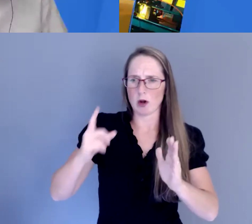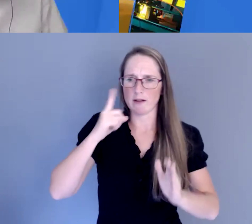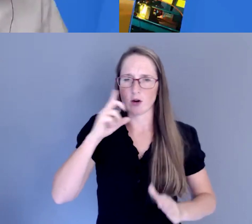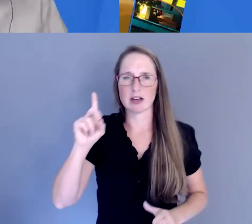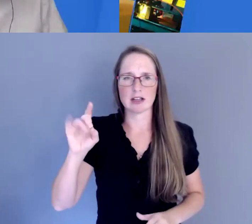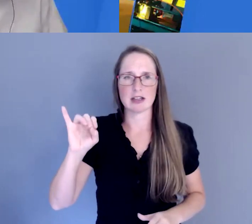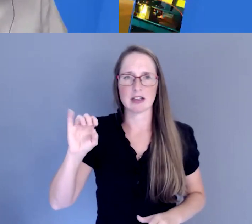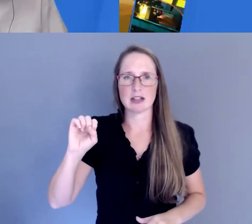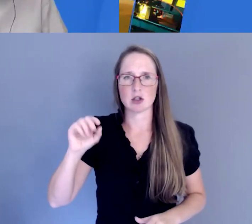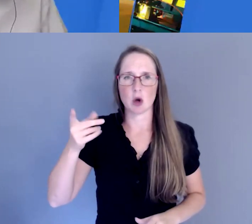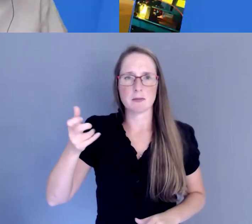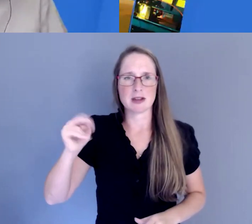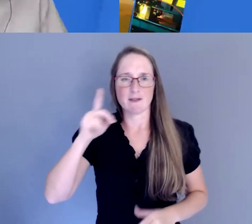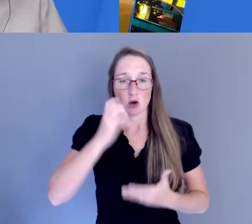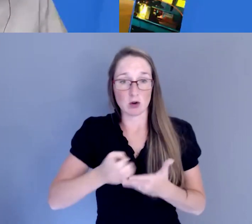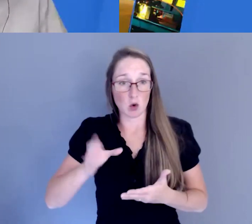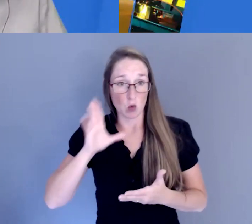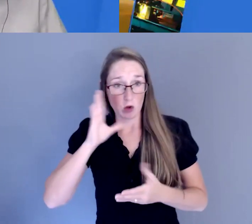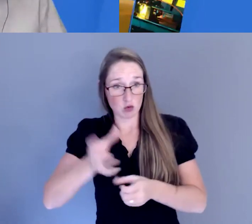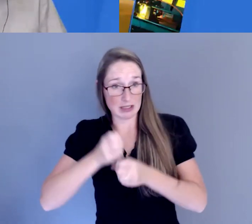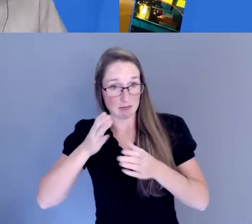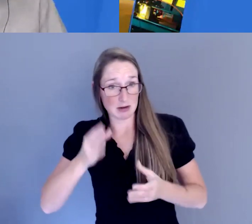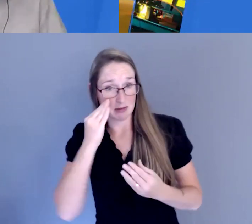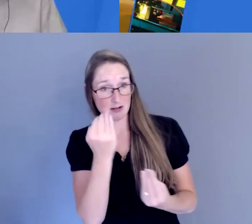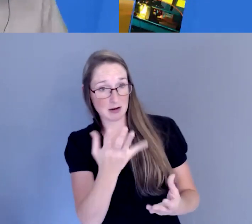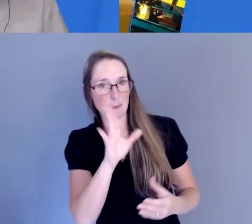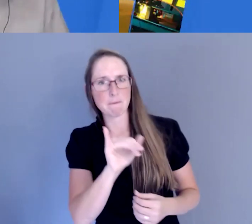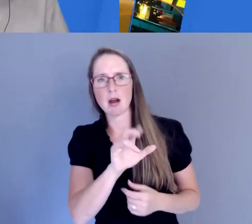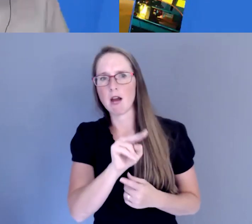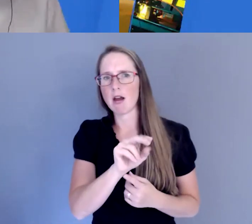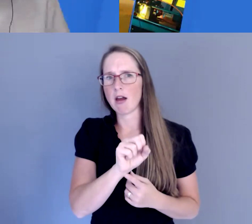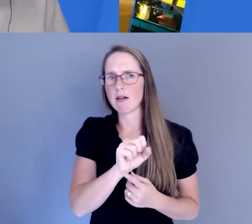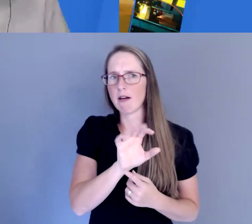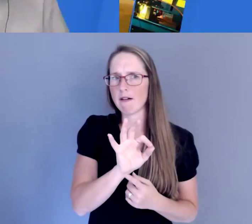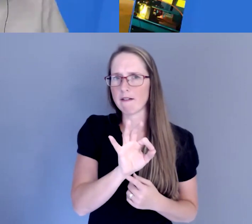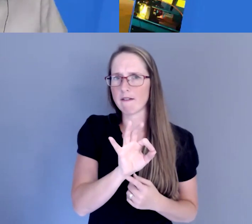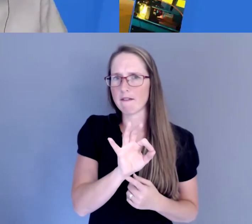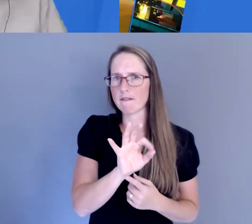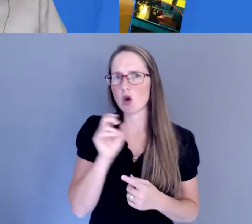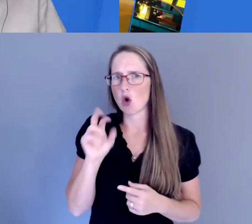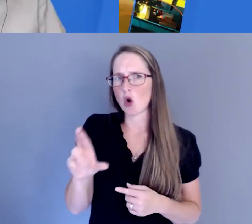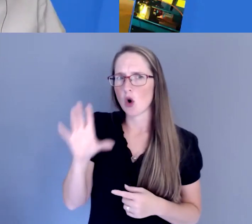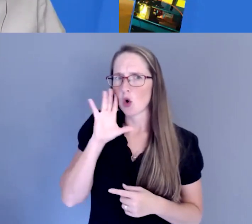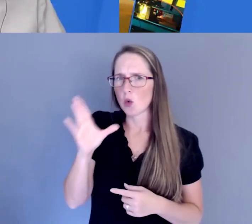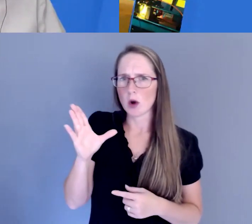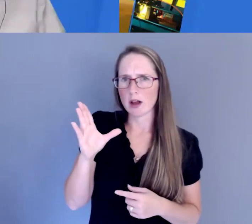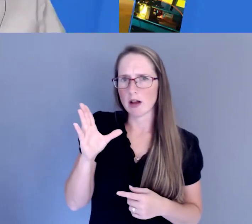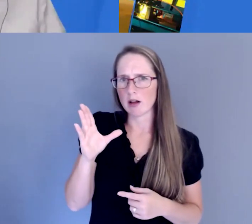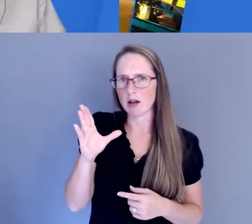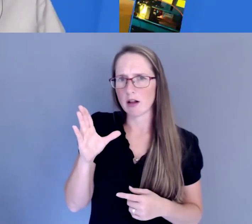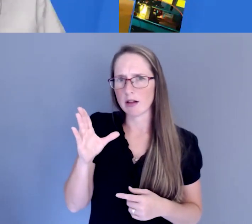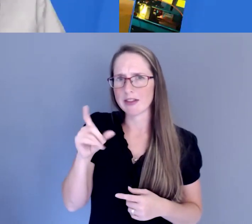will the recipient be notified by NSF regarding title,